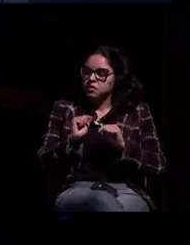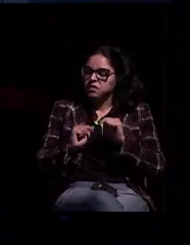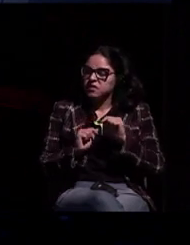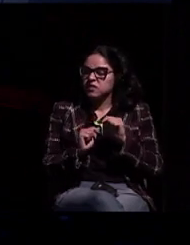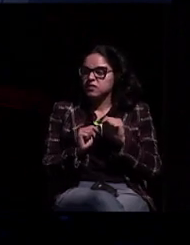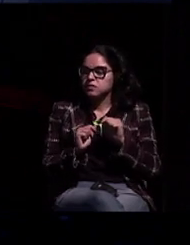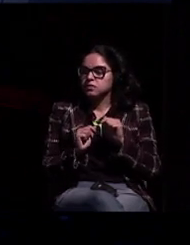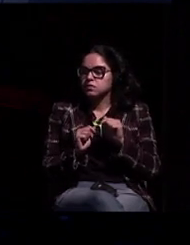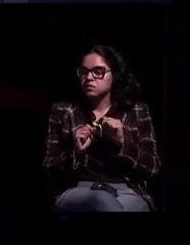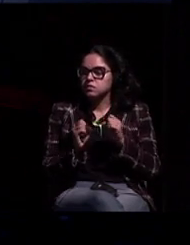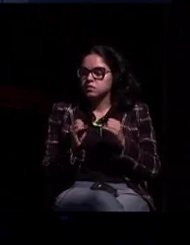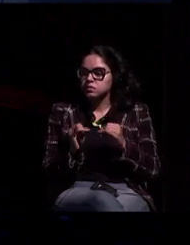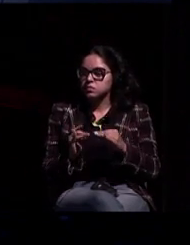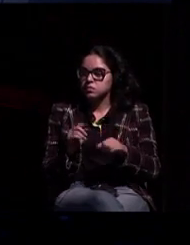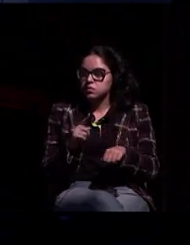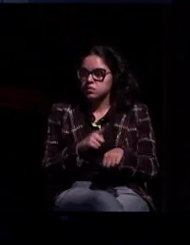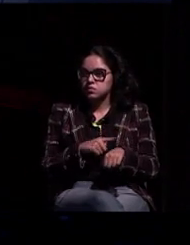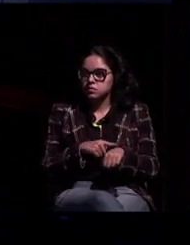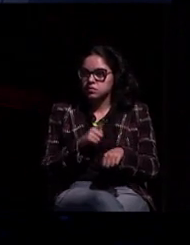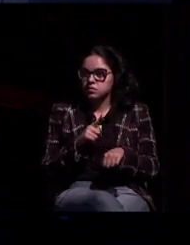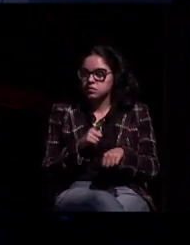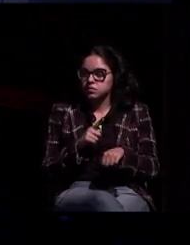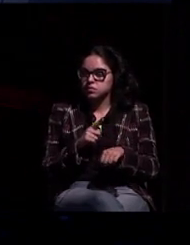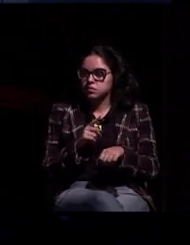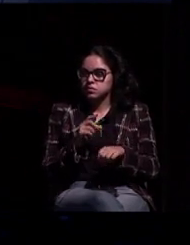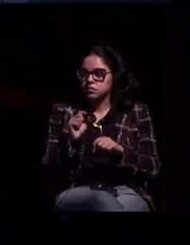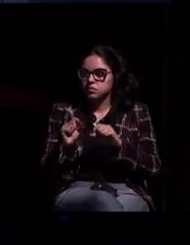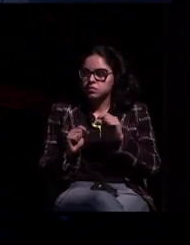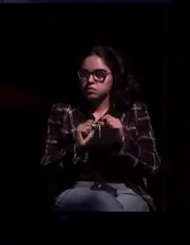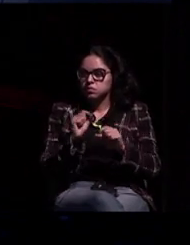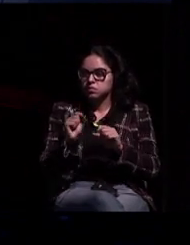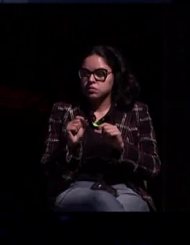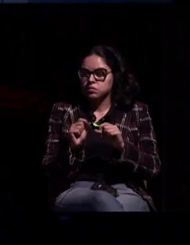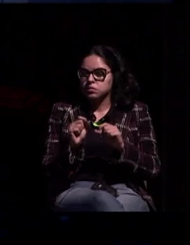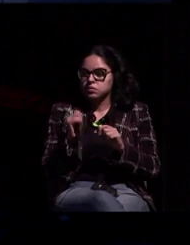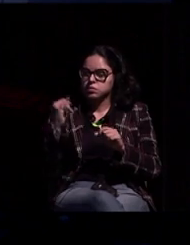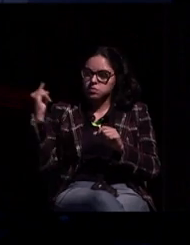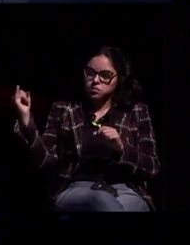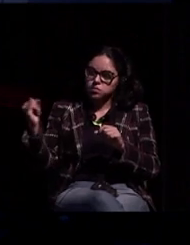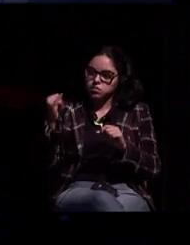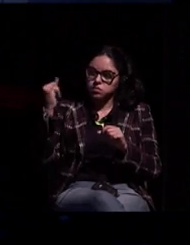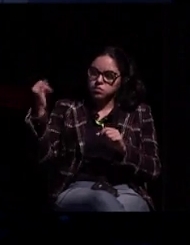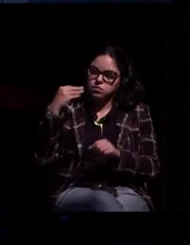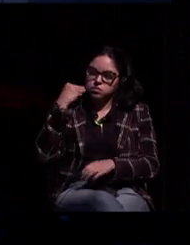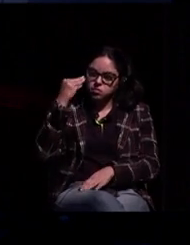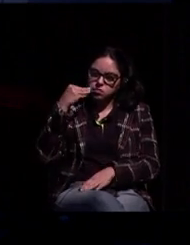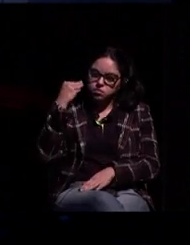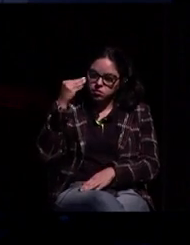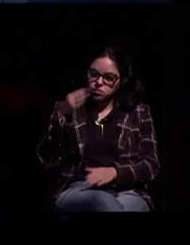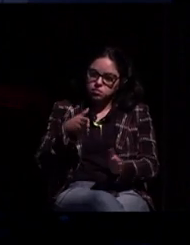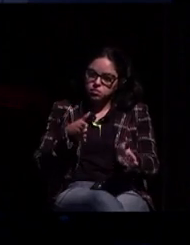and its importance the model of the formal access of the population